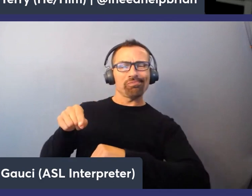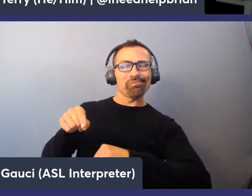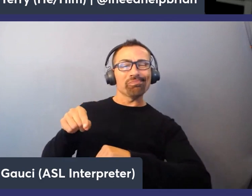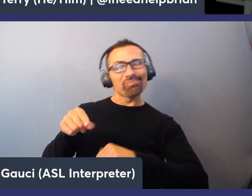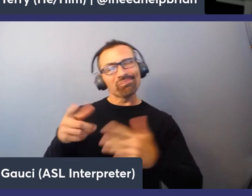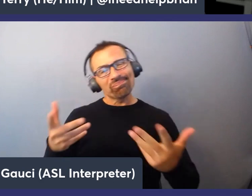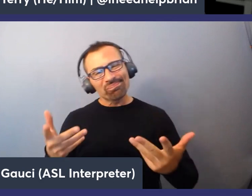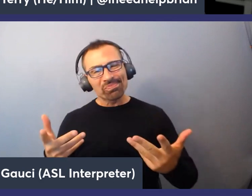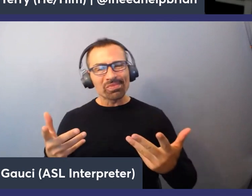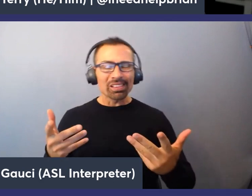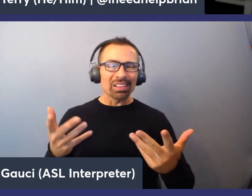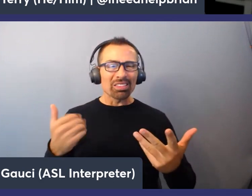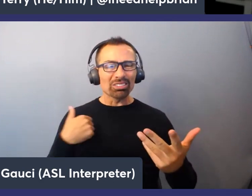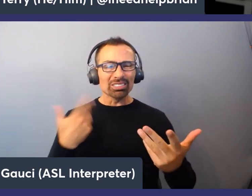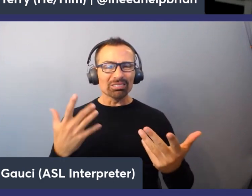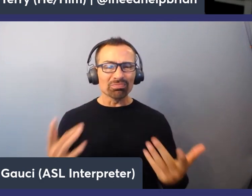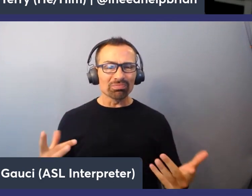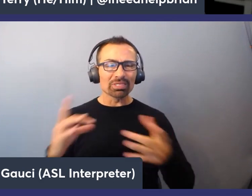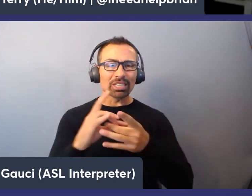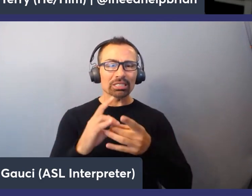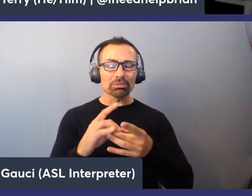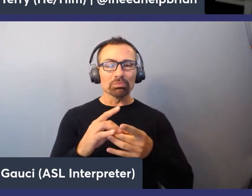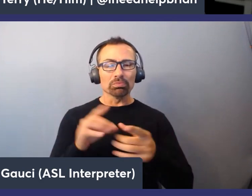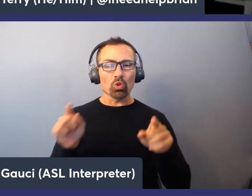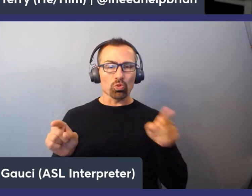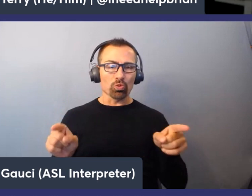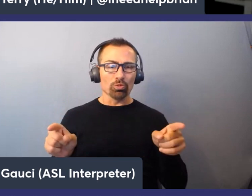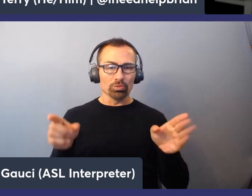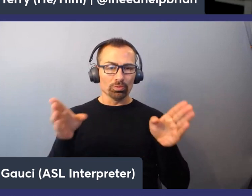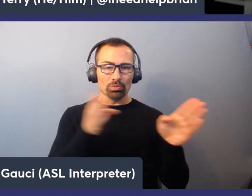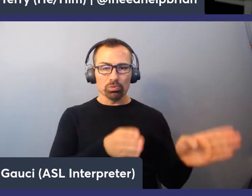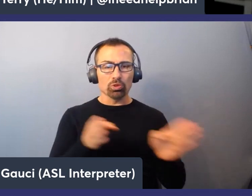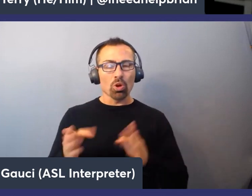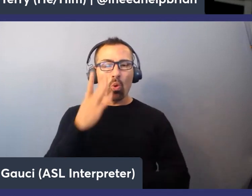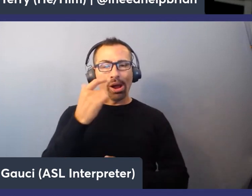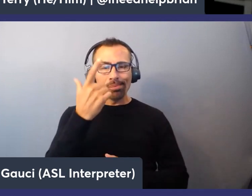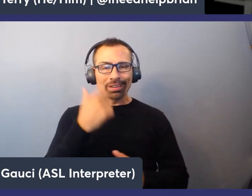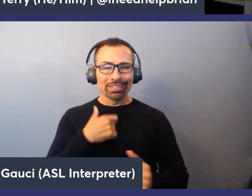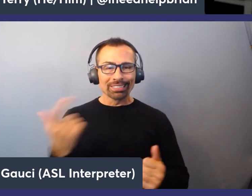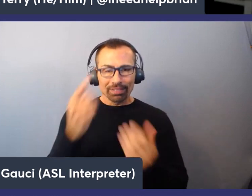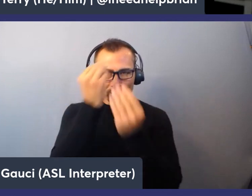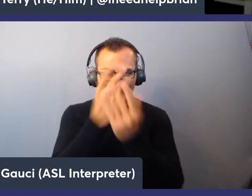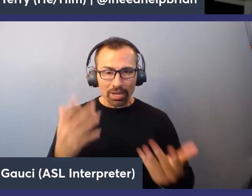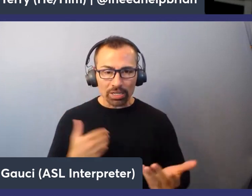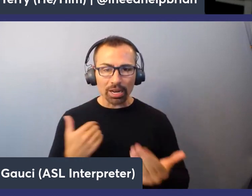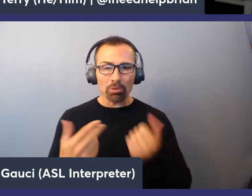between people because of the knowledge that's stored in the connections of between them.